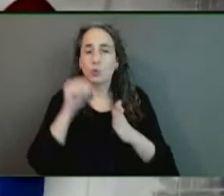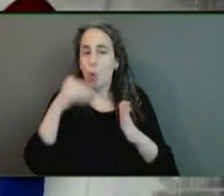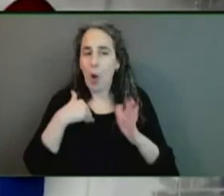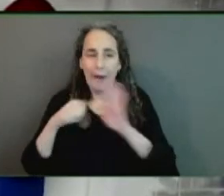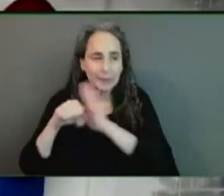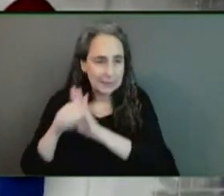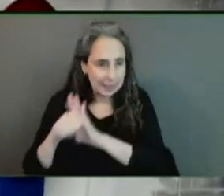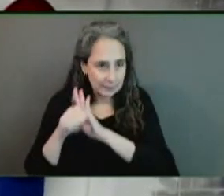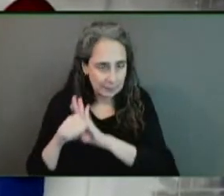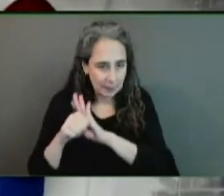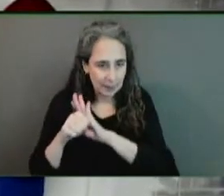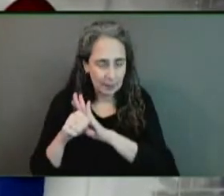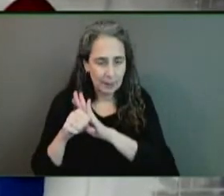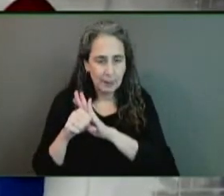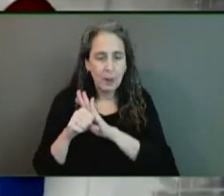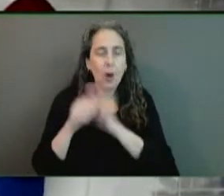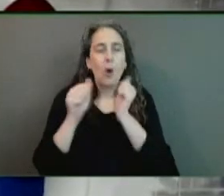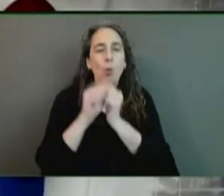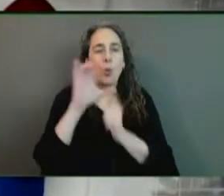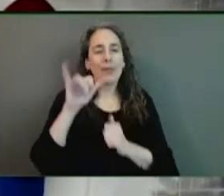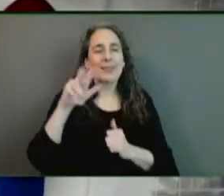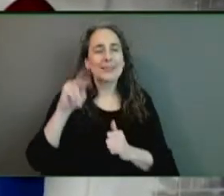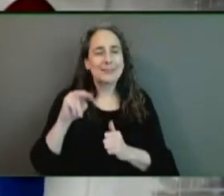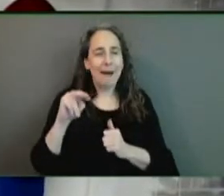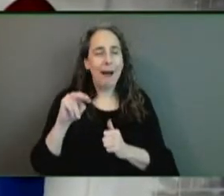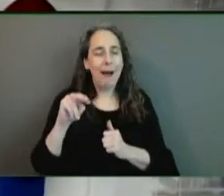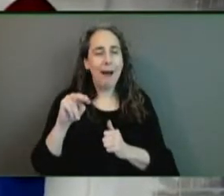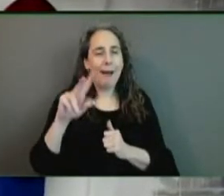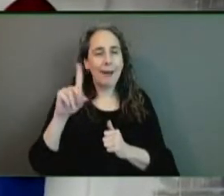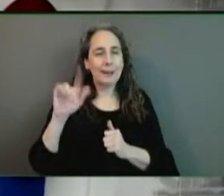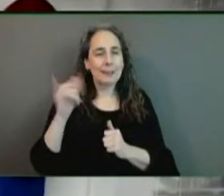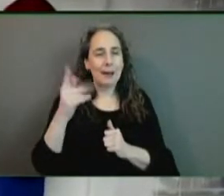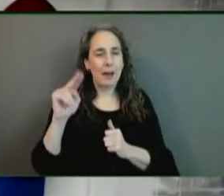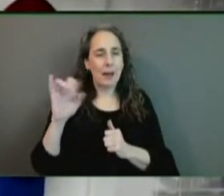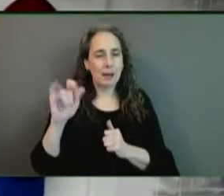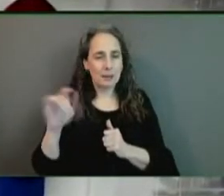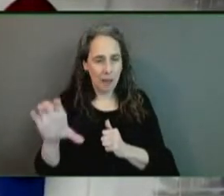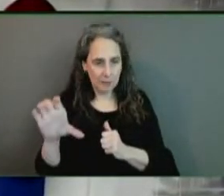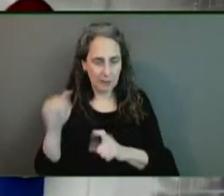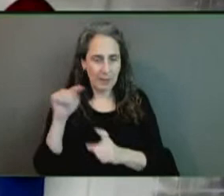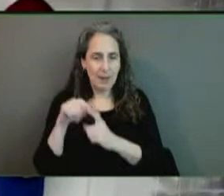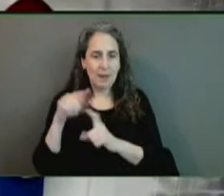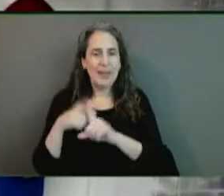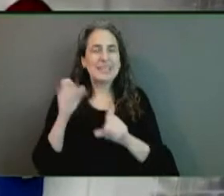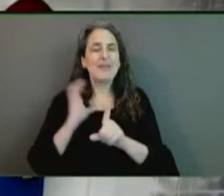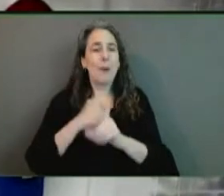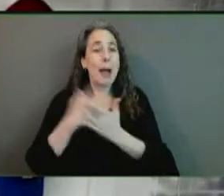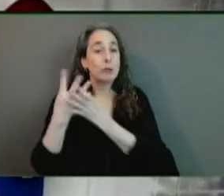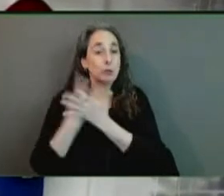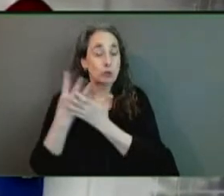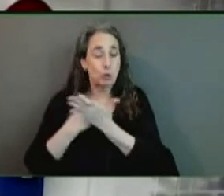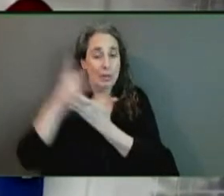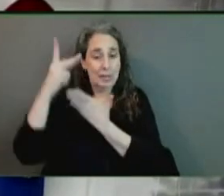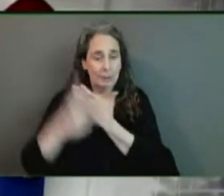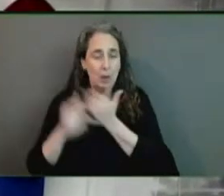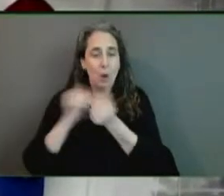providing random toasting for asymptomatic students by scientists diagnostics, and